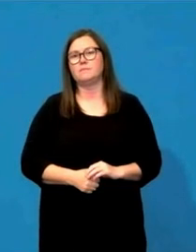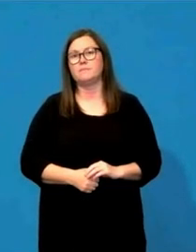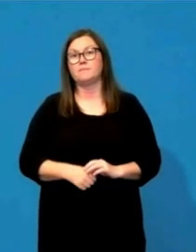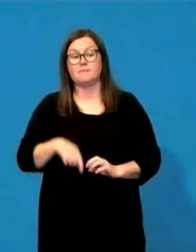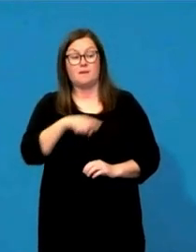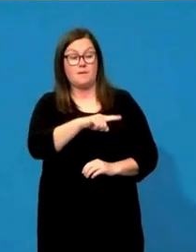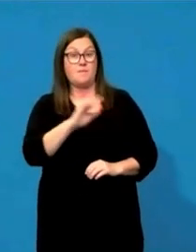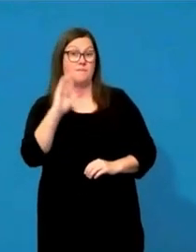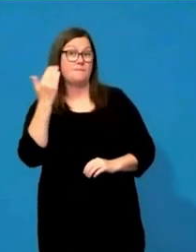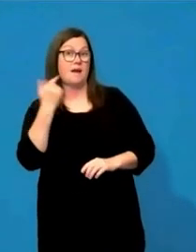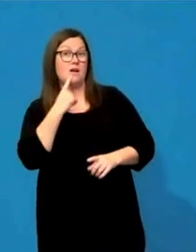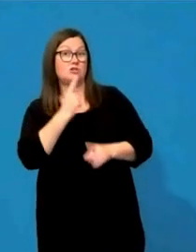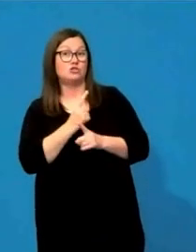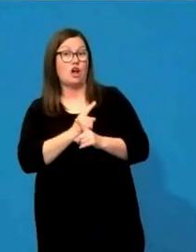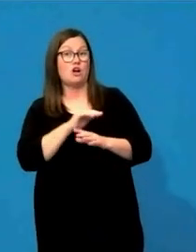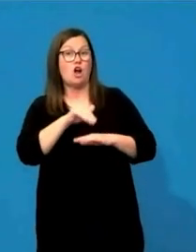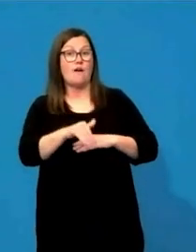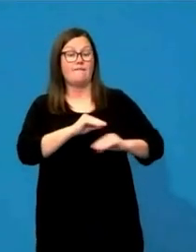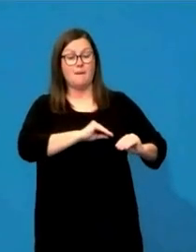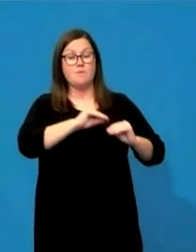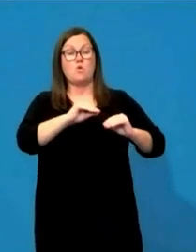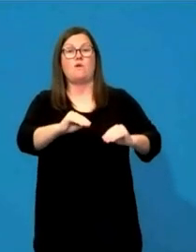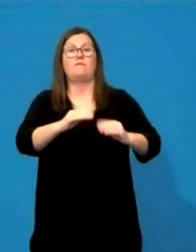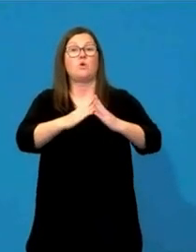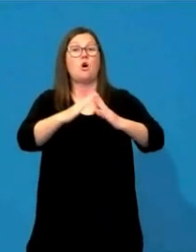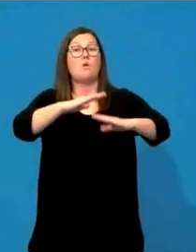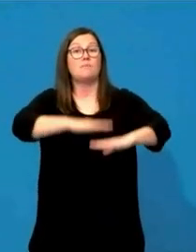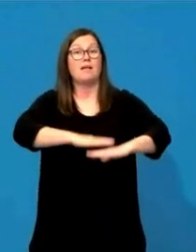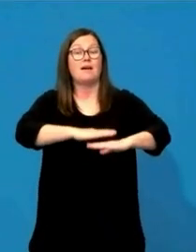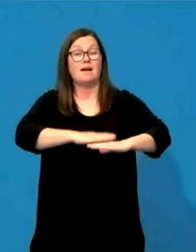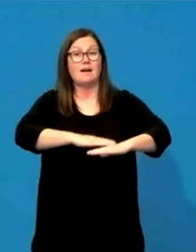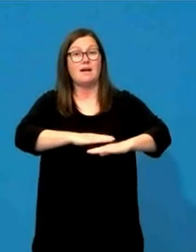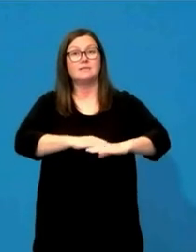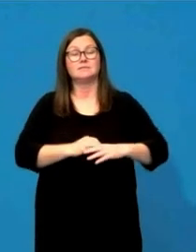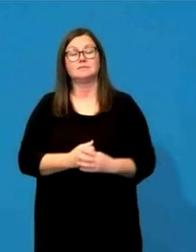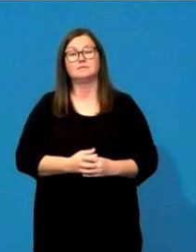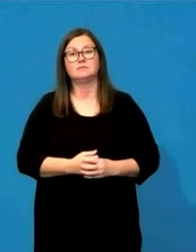And there's something in that, as you were giving your evidence today, around the